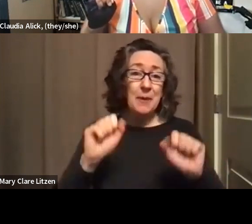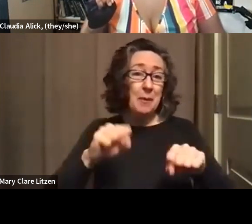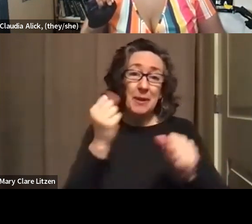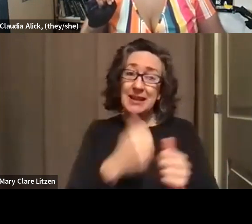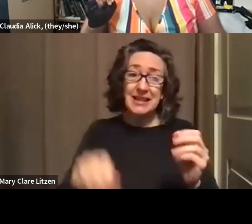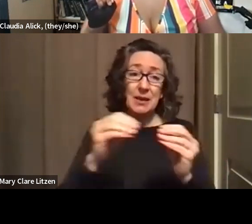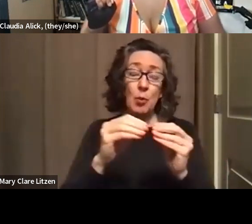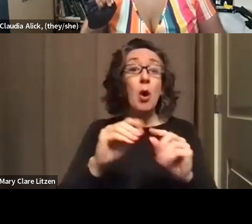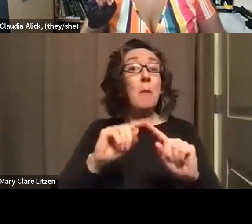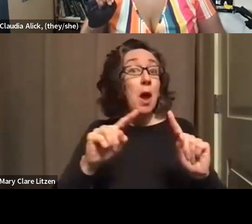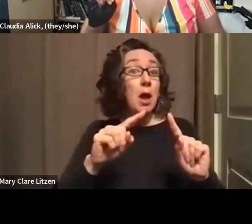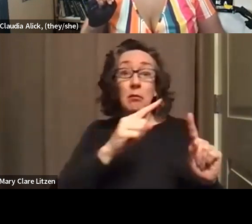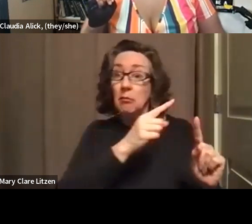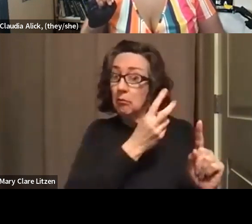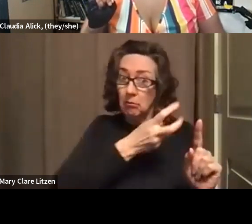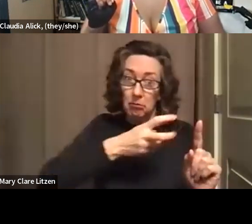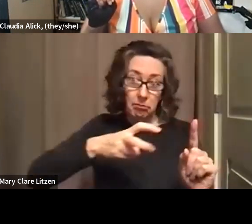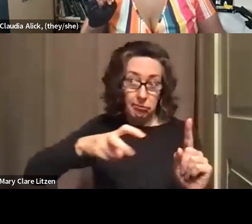But I found a whole new world.